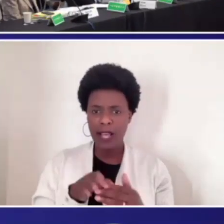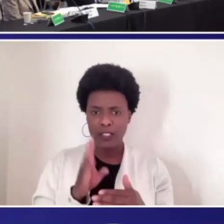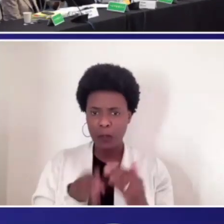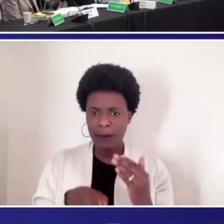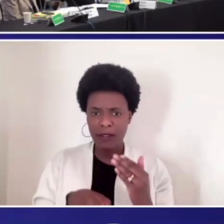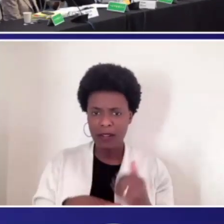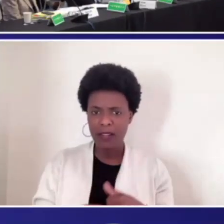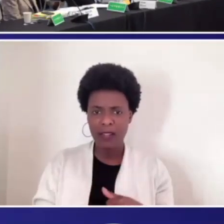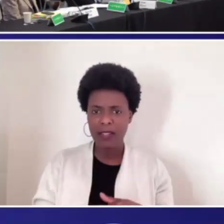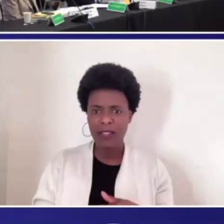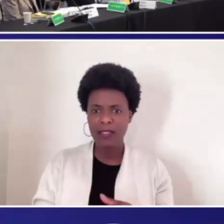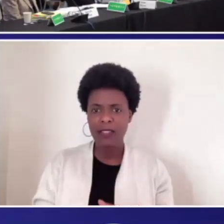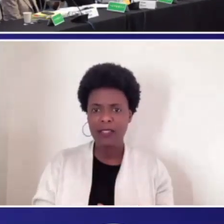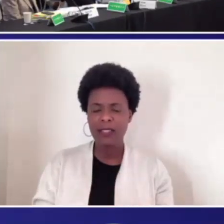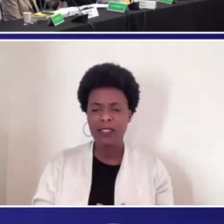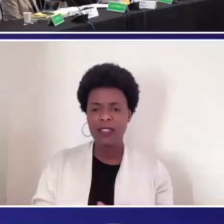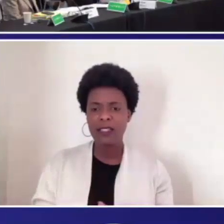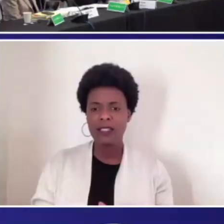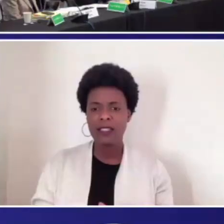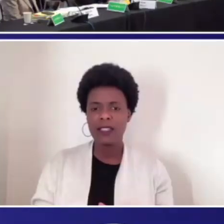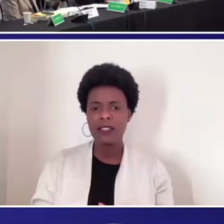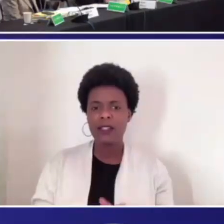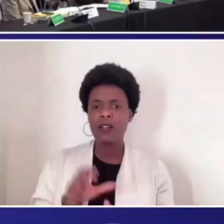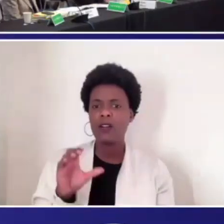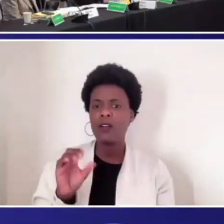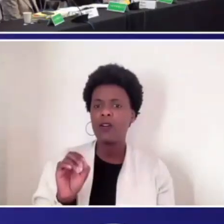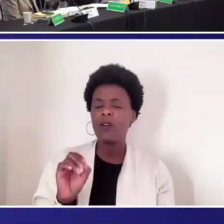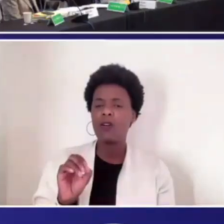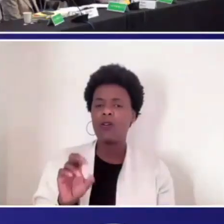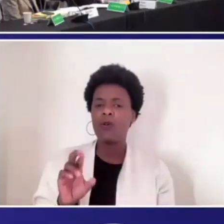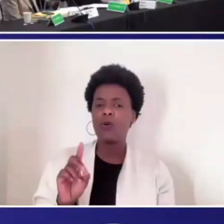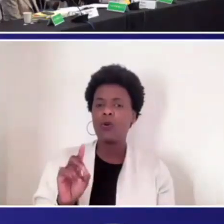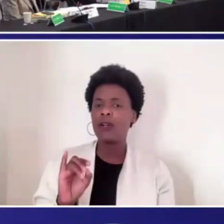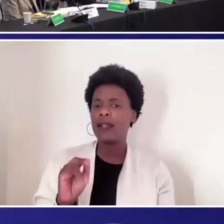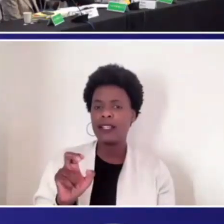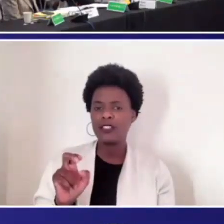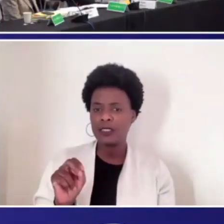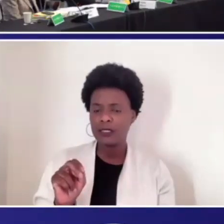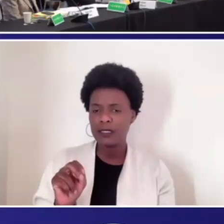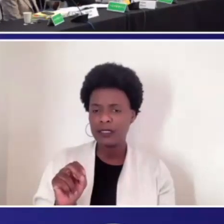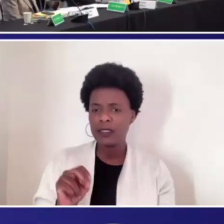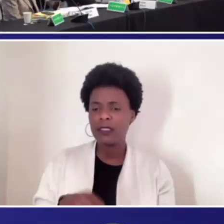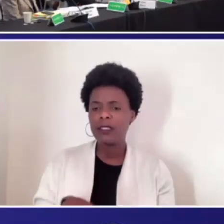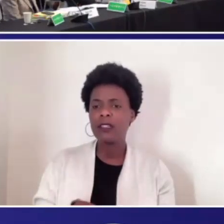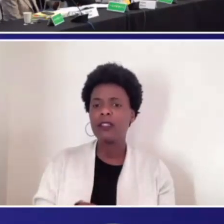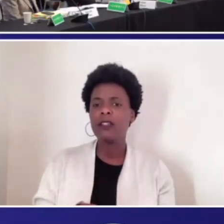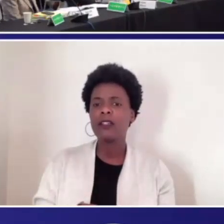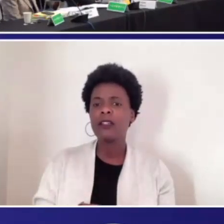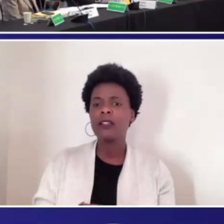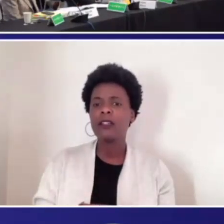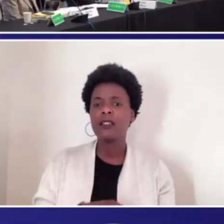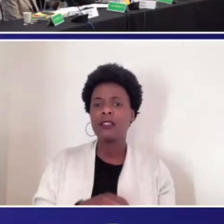And ordination, I don't care how you chalk it up, is not licensure.